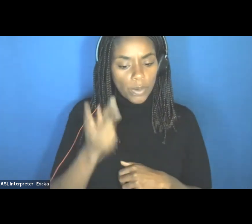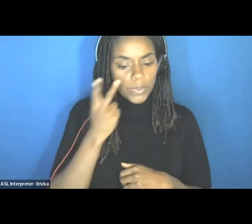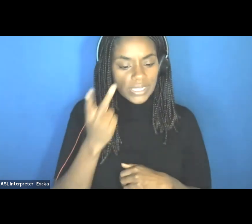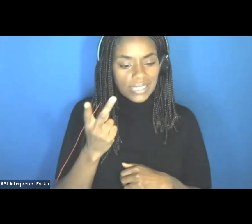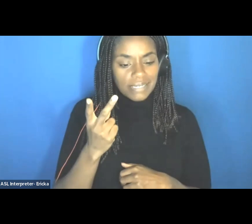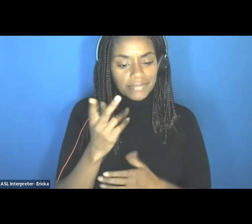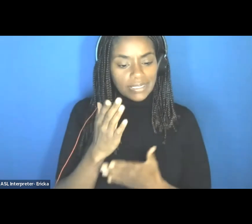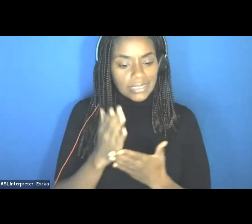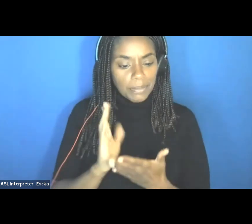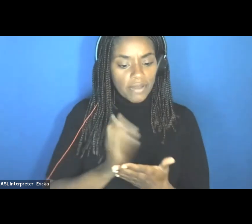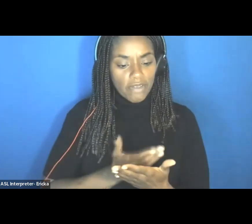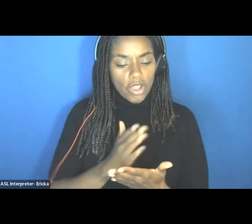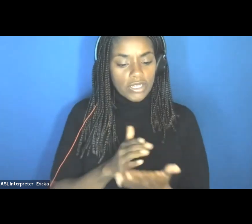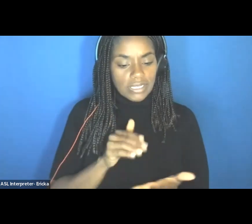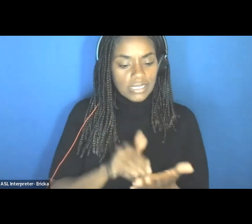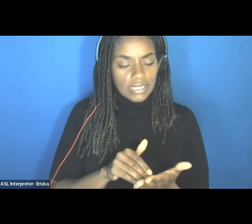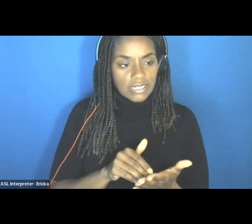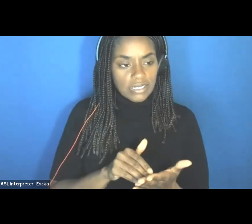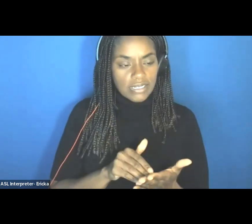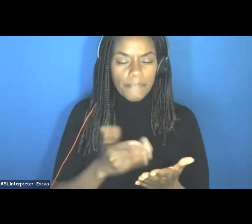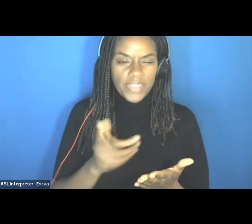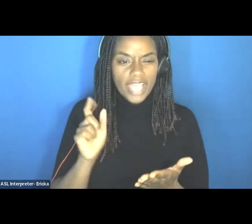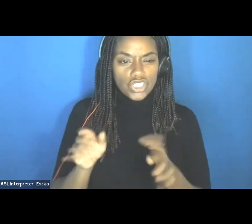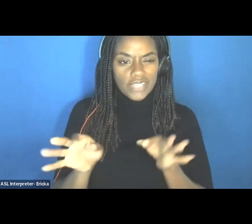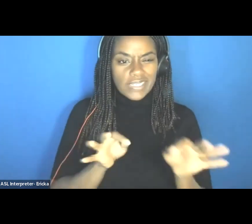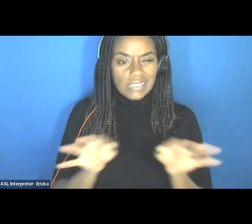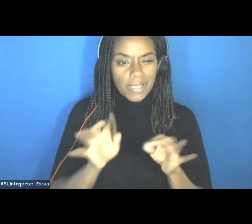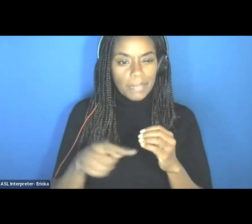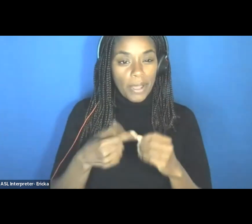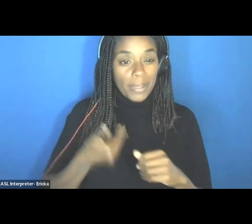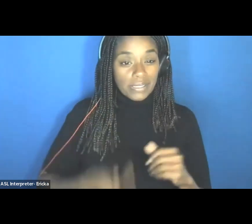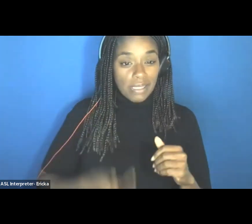Which means if, is it welcoming when we see our particular centers?